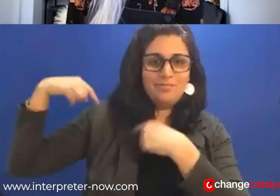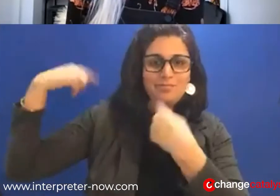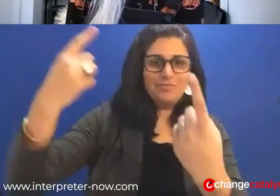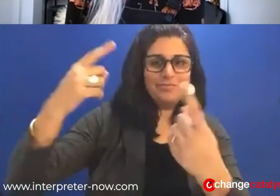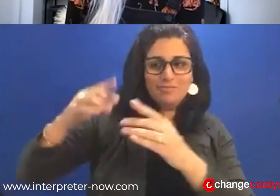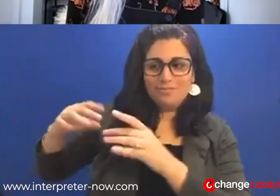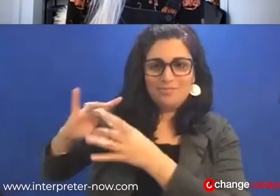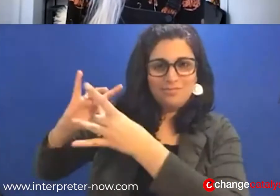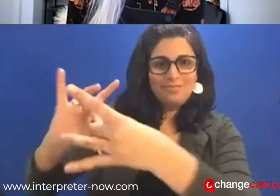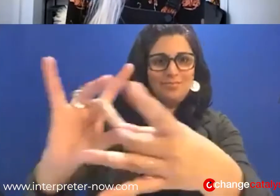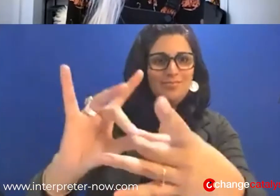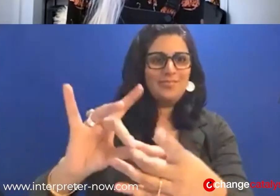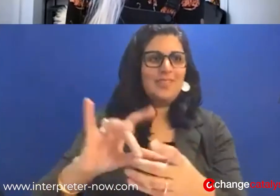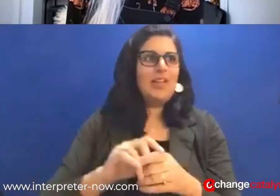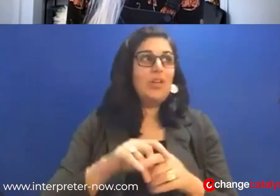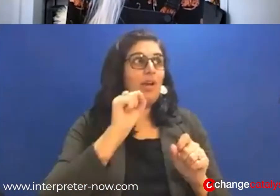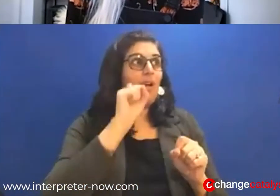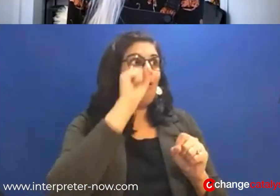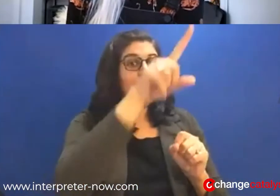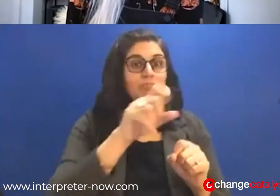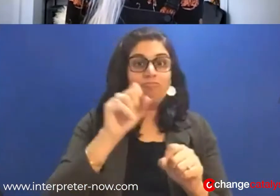up beacons to ask for help and guidance.